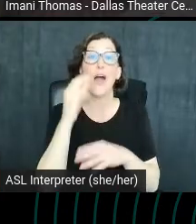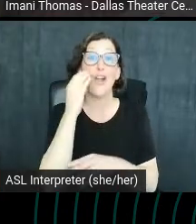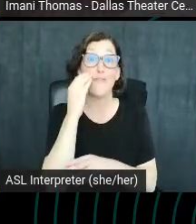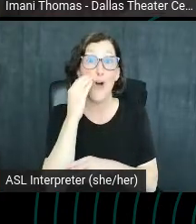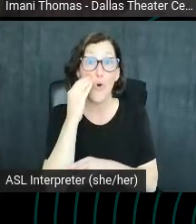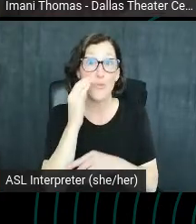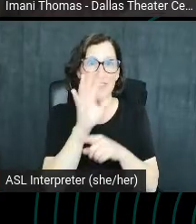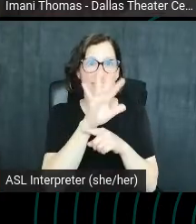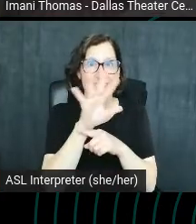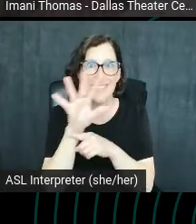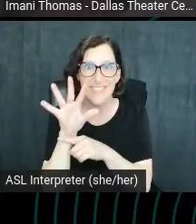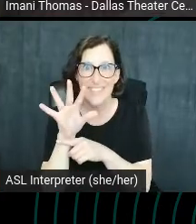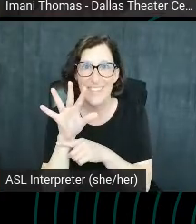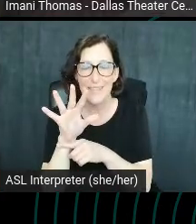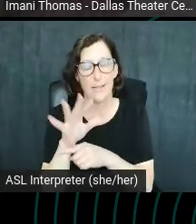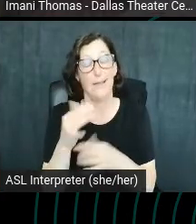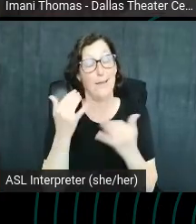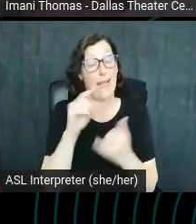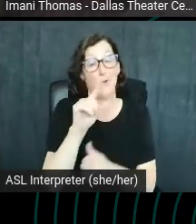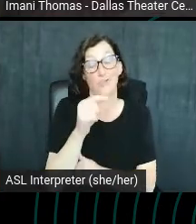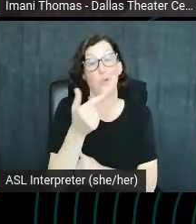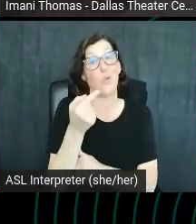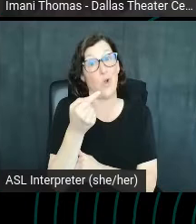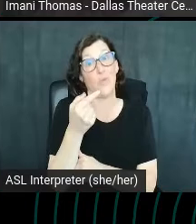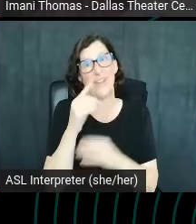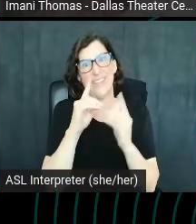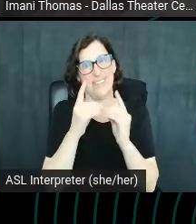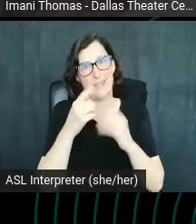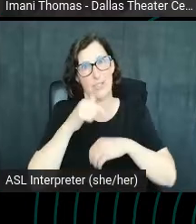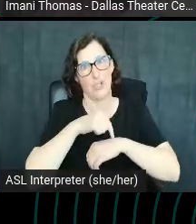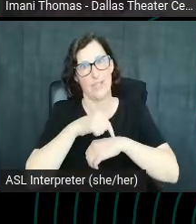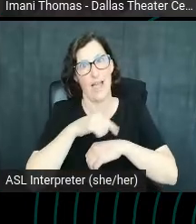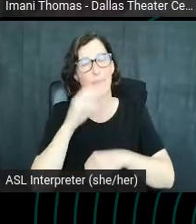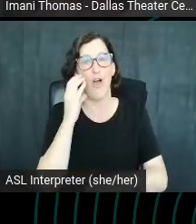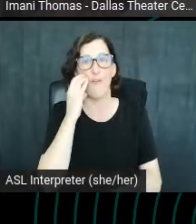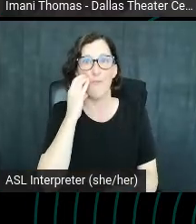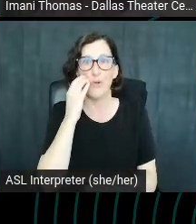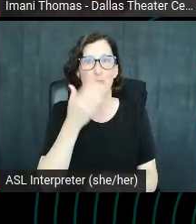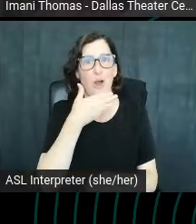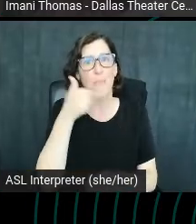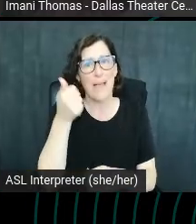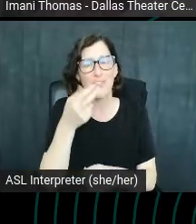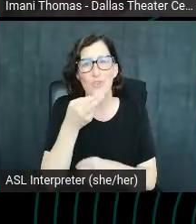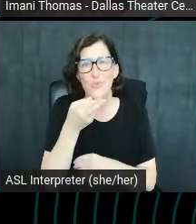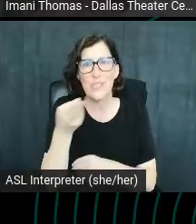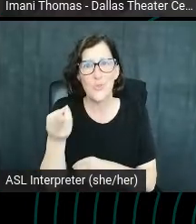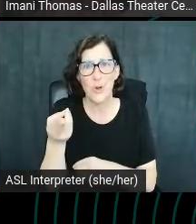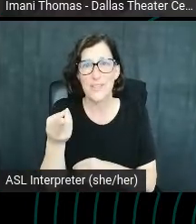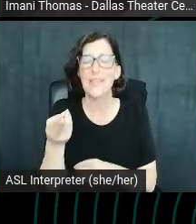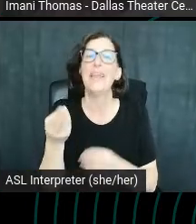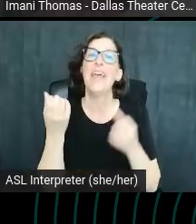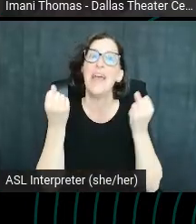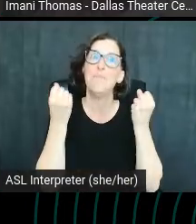It's 2021. We're in the digital age. Our phones are our greatest resource, in a lot of ways but especially with video.